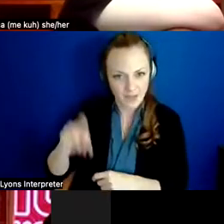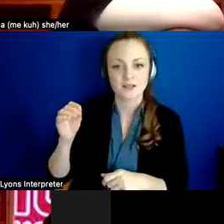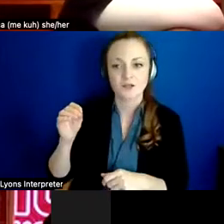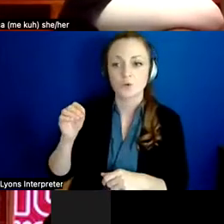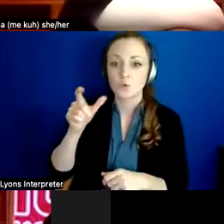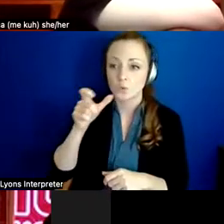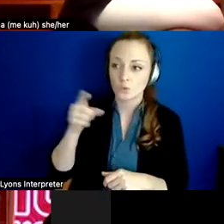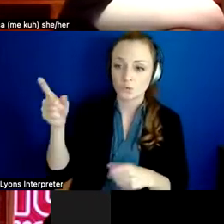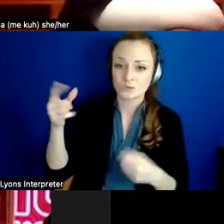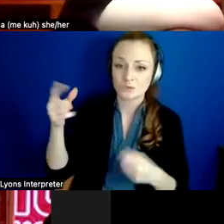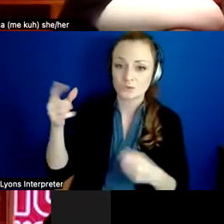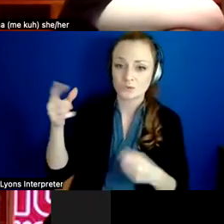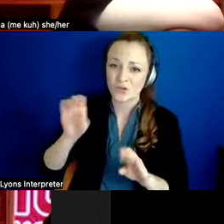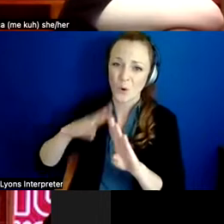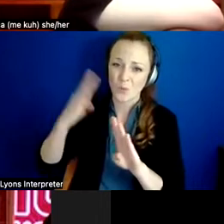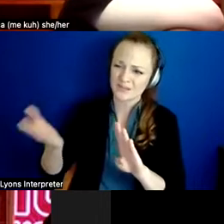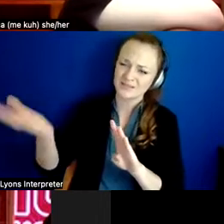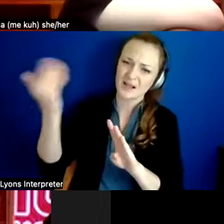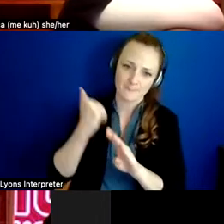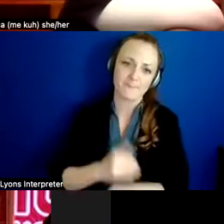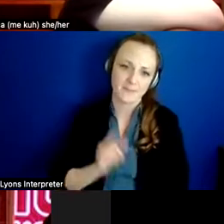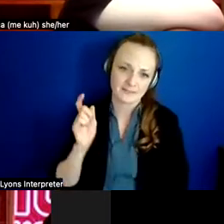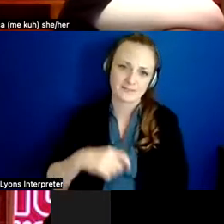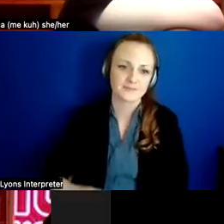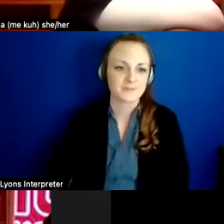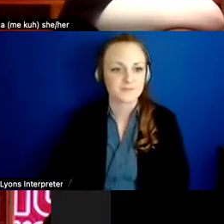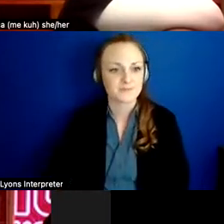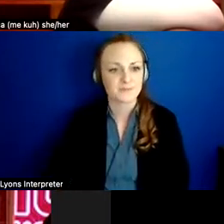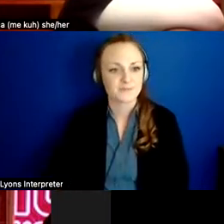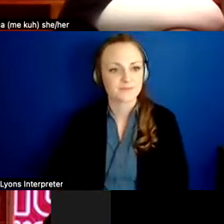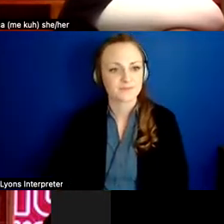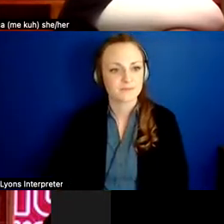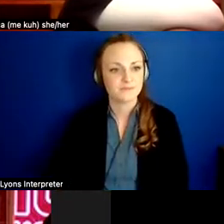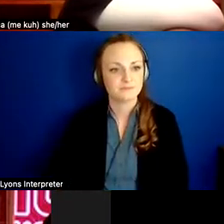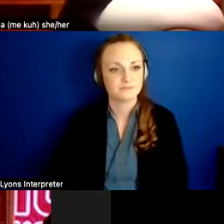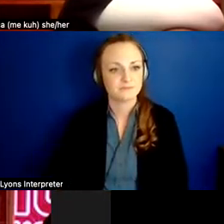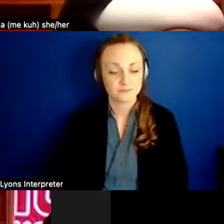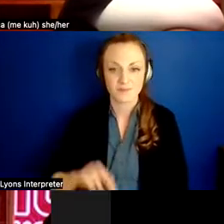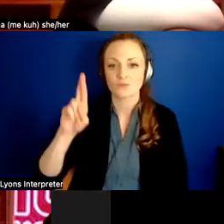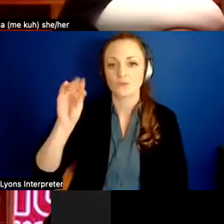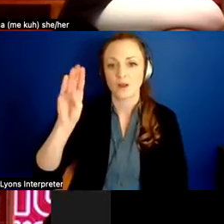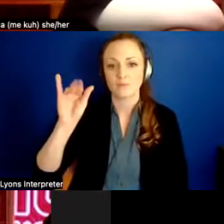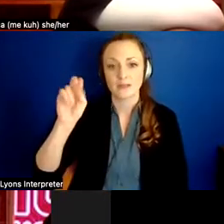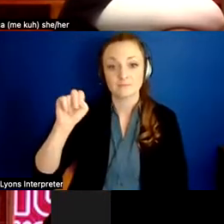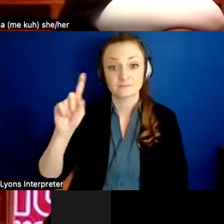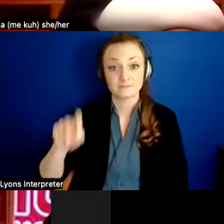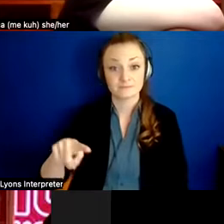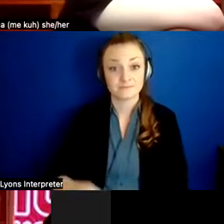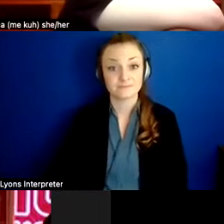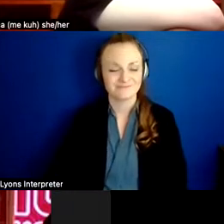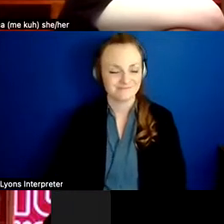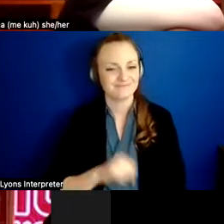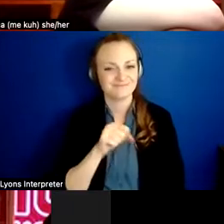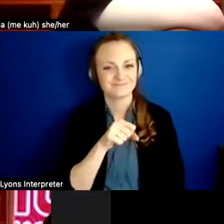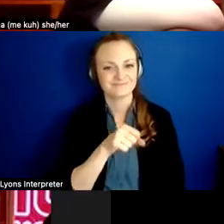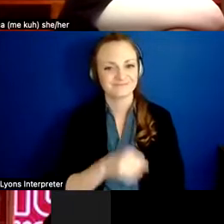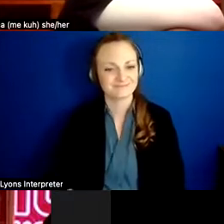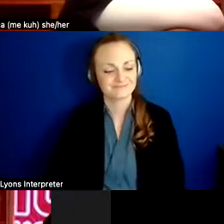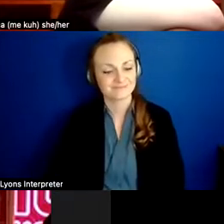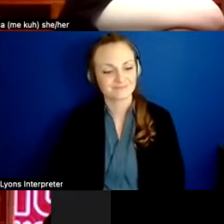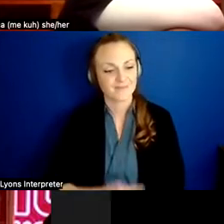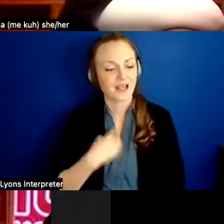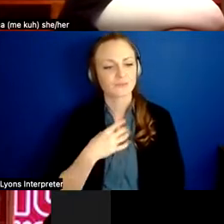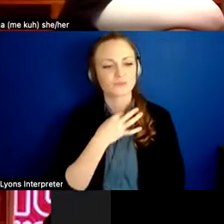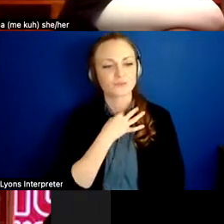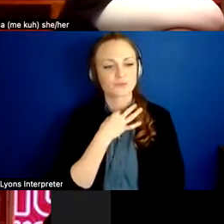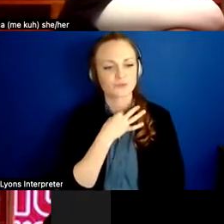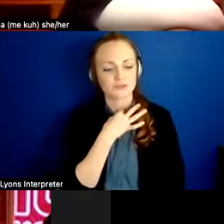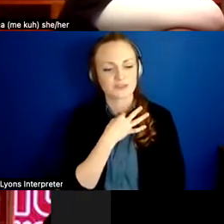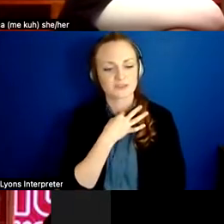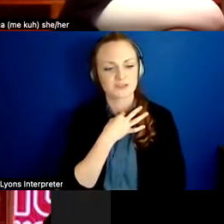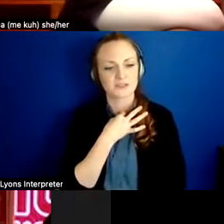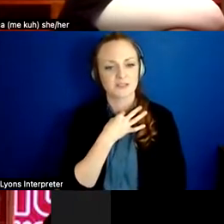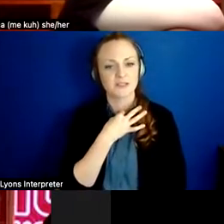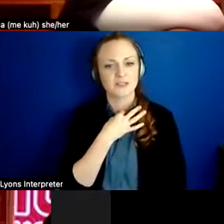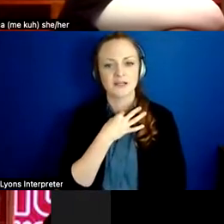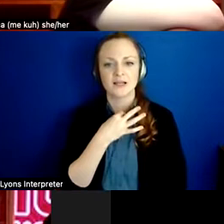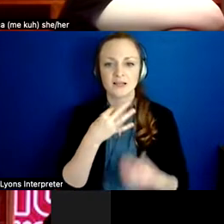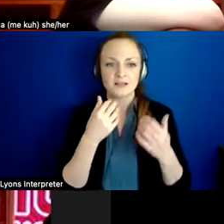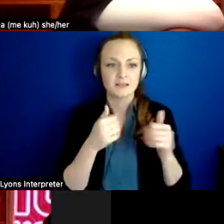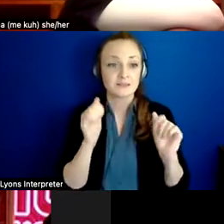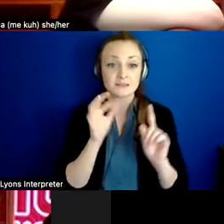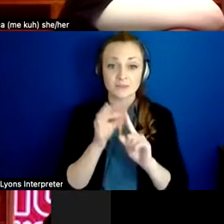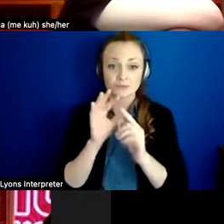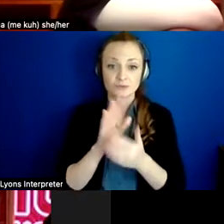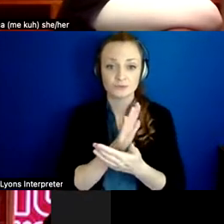20:10:46 Robin. Yes, I'm curious as to whether there is any special music associated with